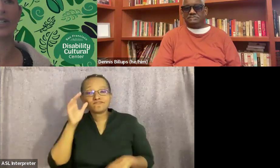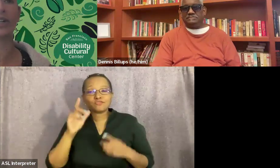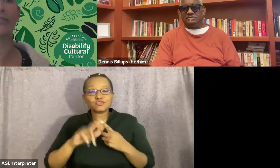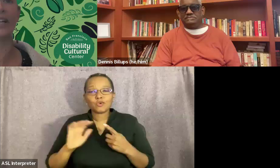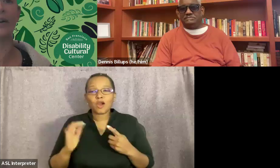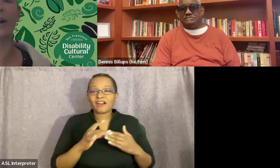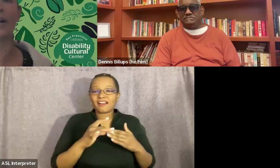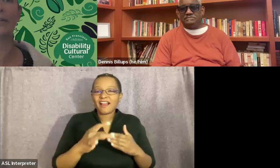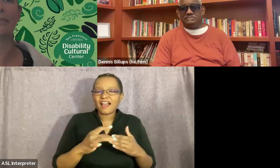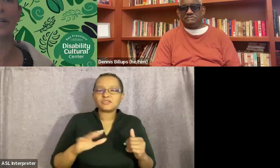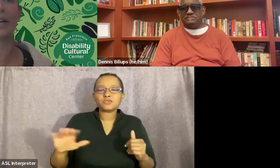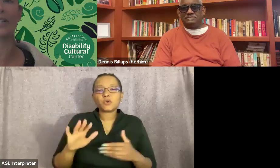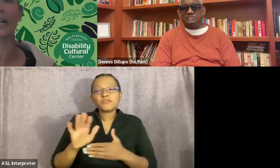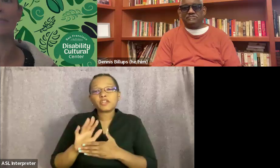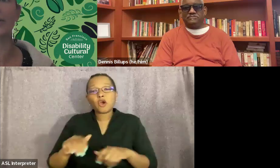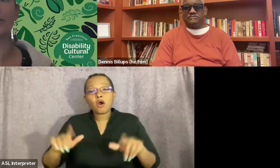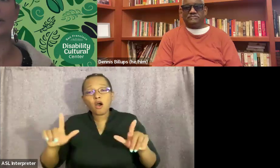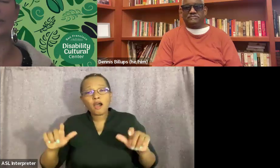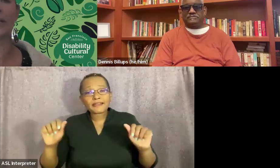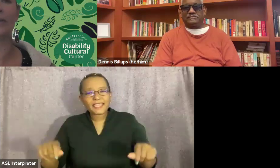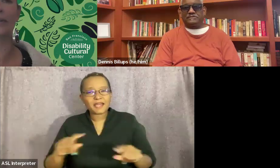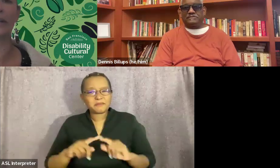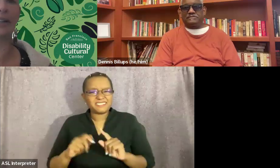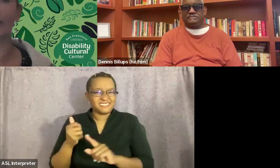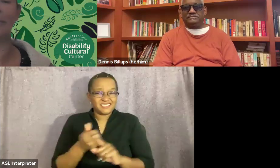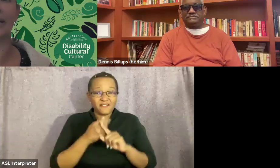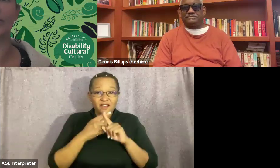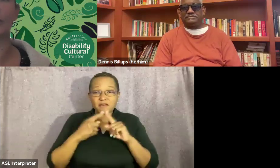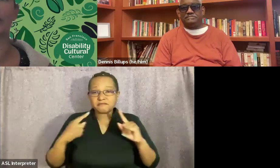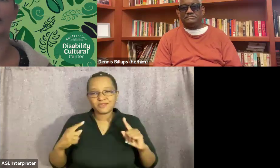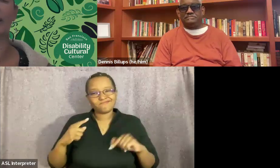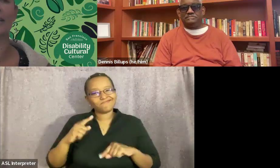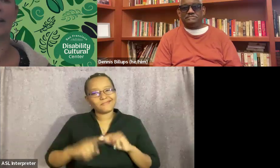turn your video on but not to unmute because we really are keeping it short. Not a lot of time